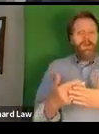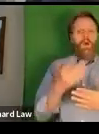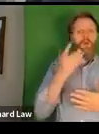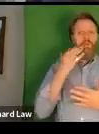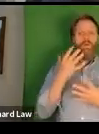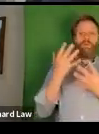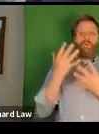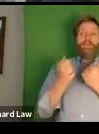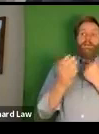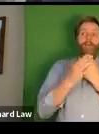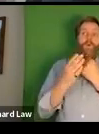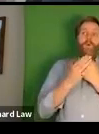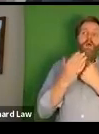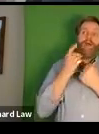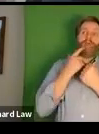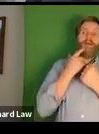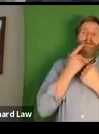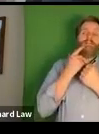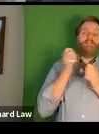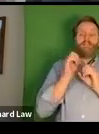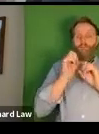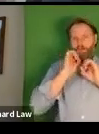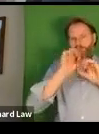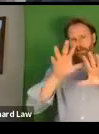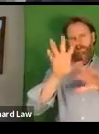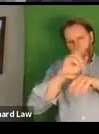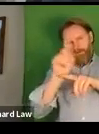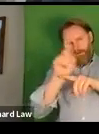individual employment tribunal applications if that's what our lawyers